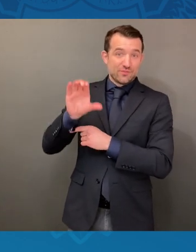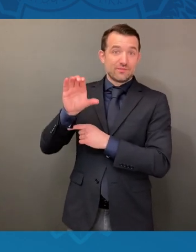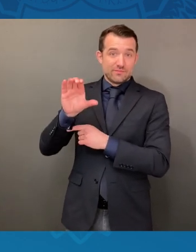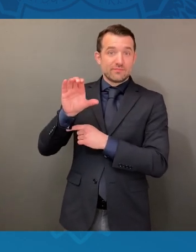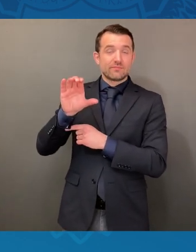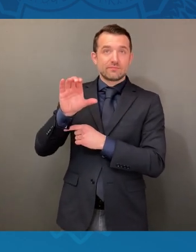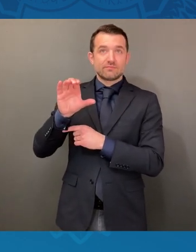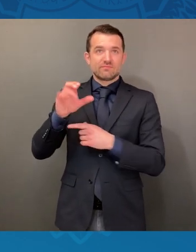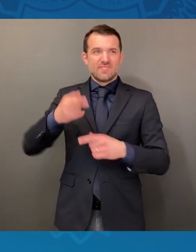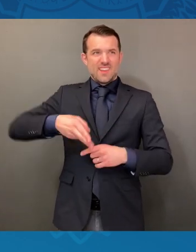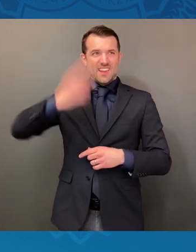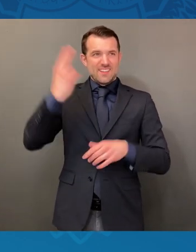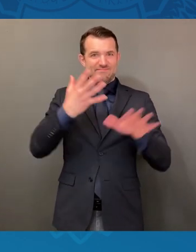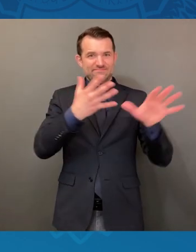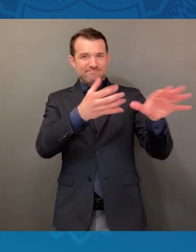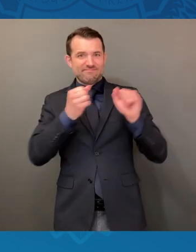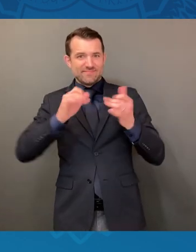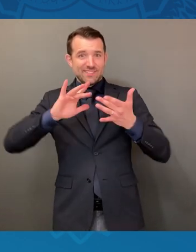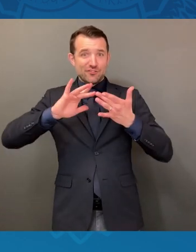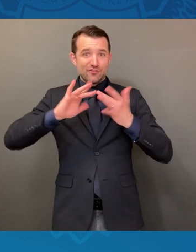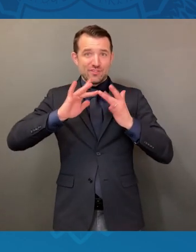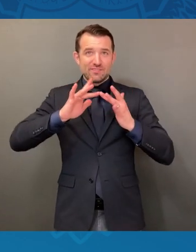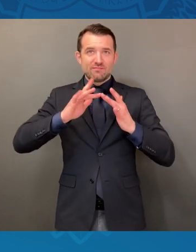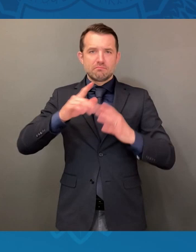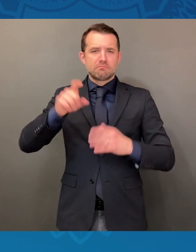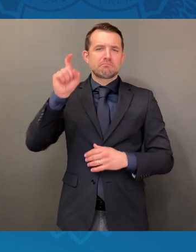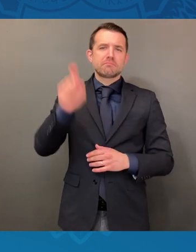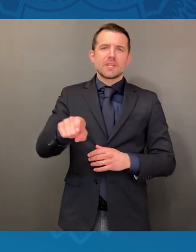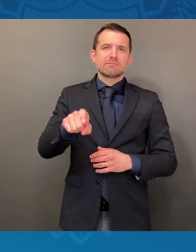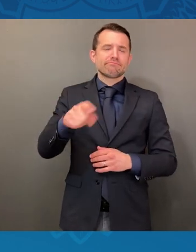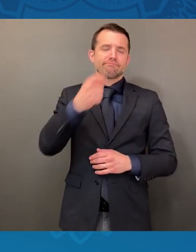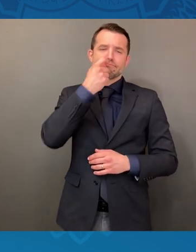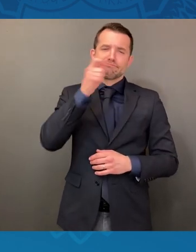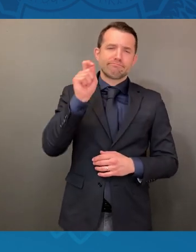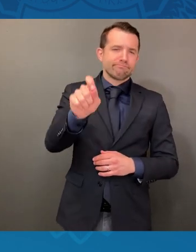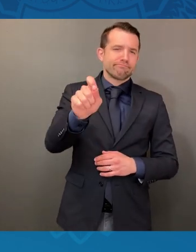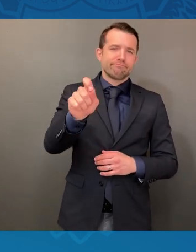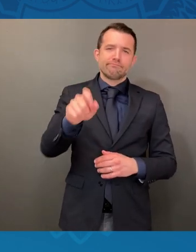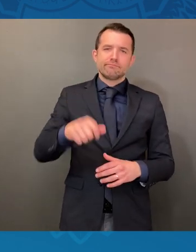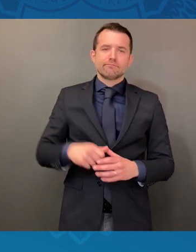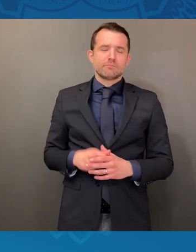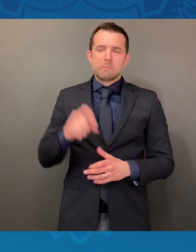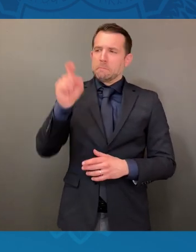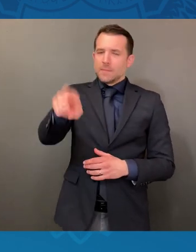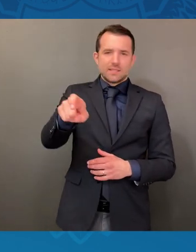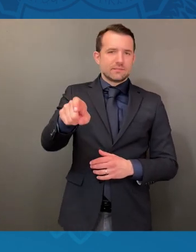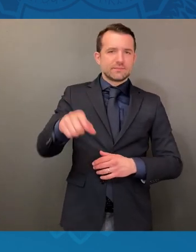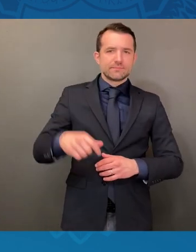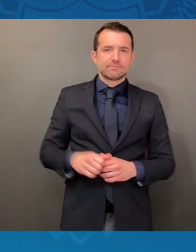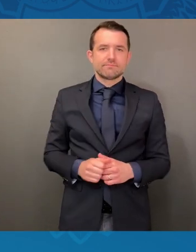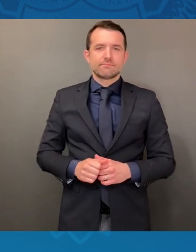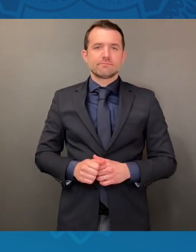Full stop. It is a necessity and so much of our world, if we think about it, has moved online.